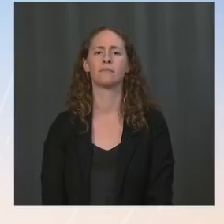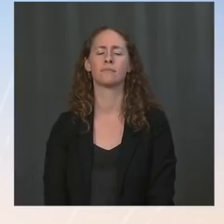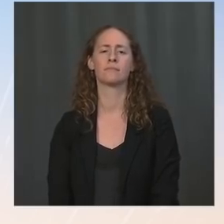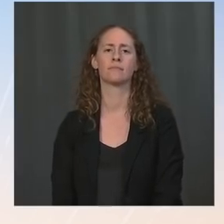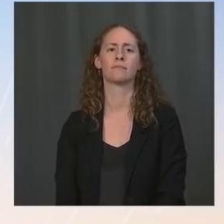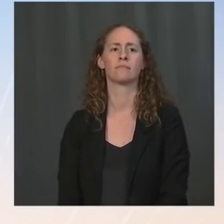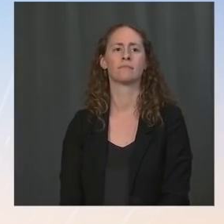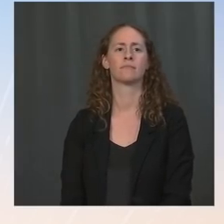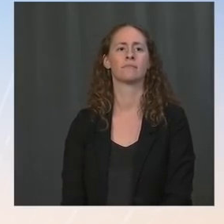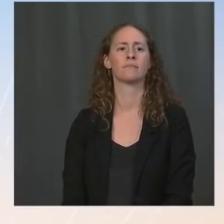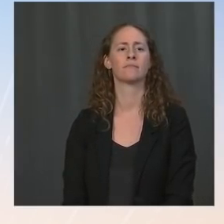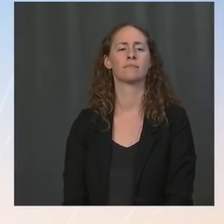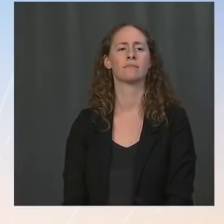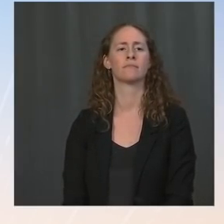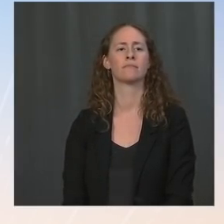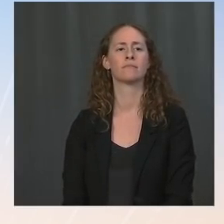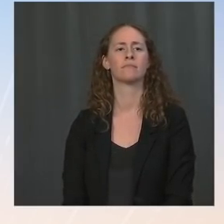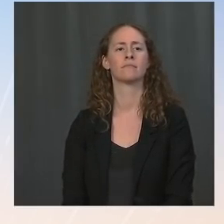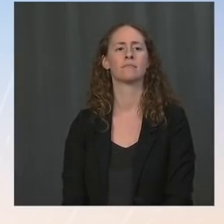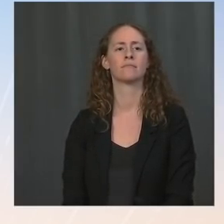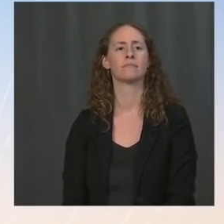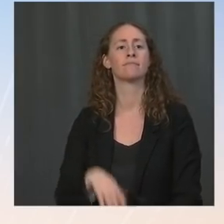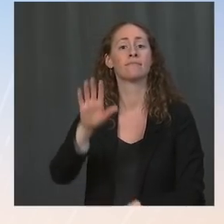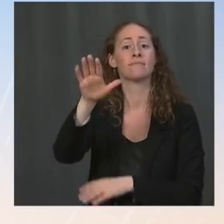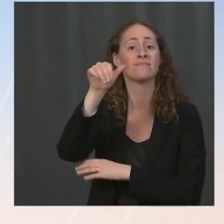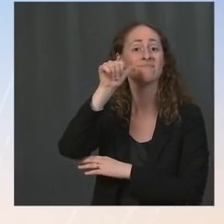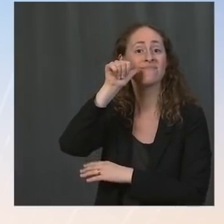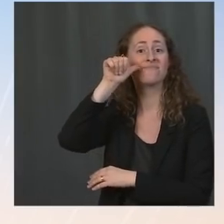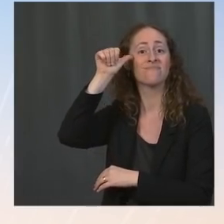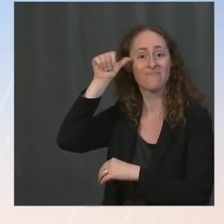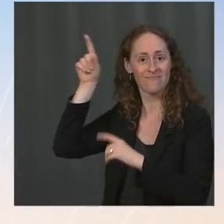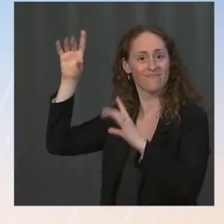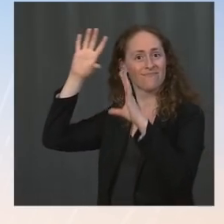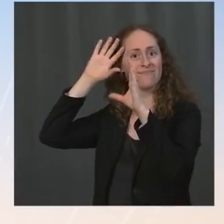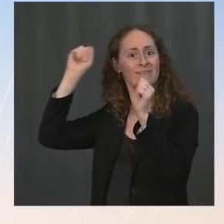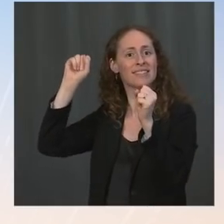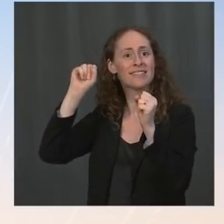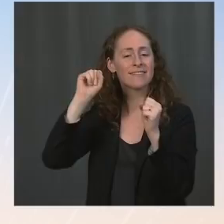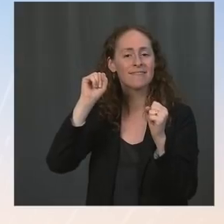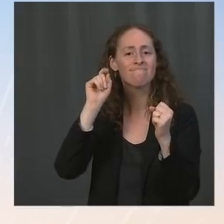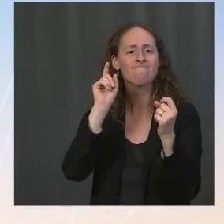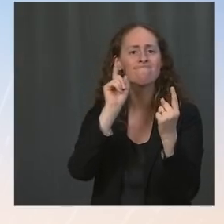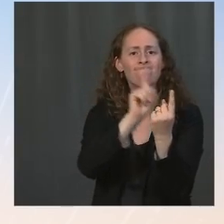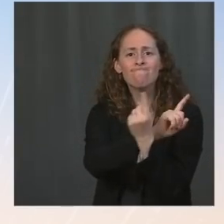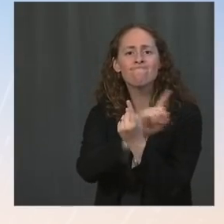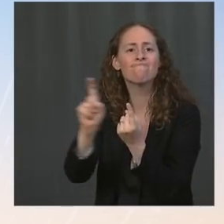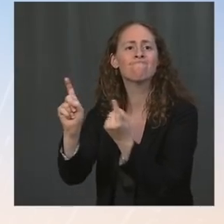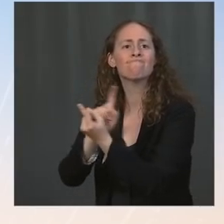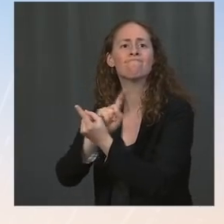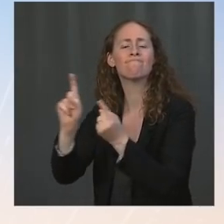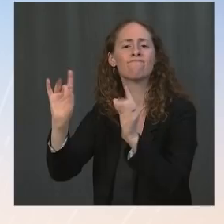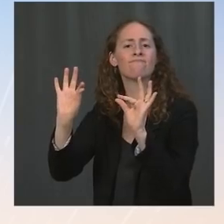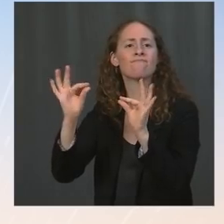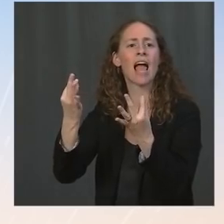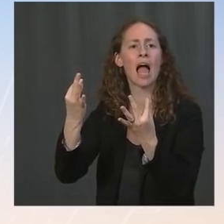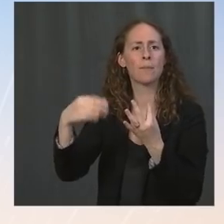The sister of one of the Marines killed in the airport attack told the press that the President's comments struck her family as "scripted" and "shallow."